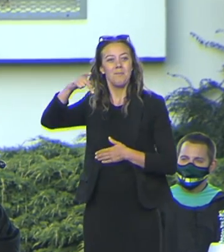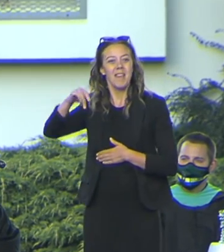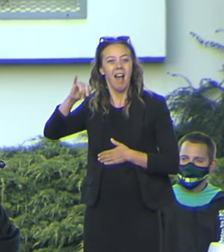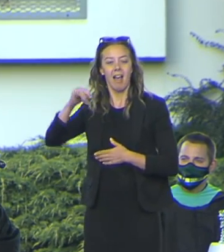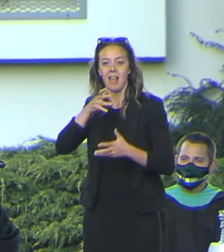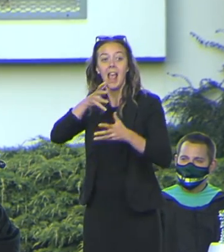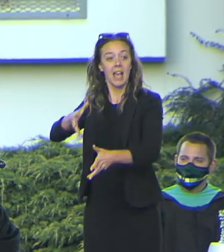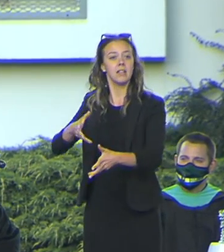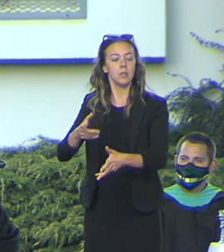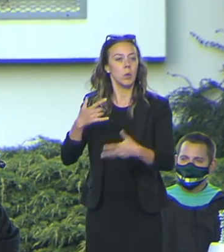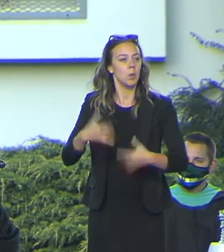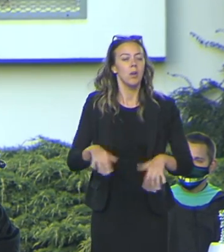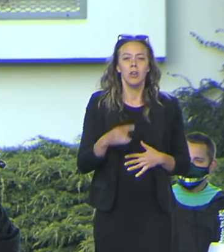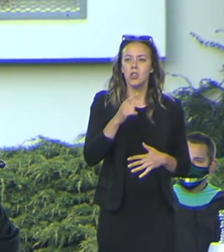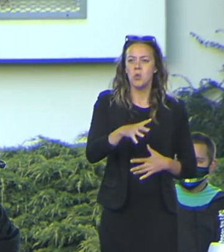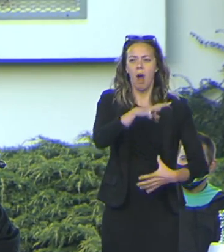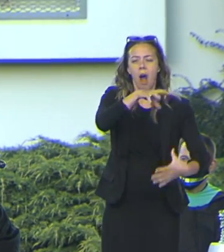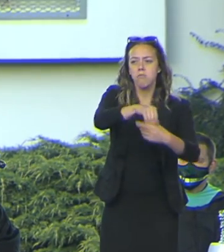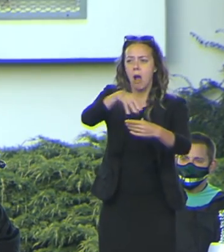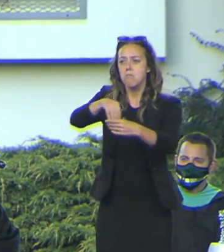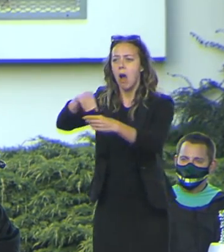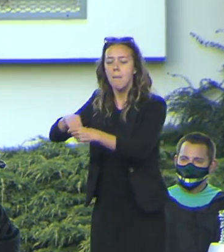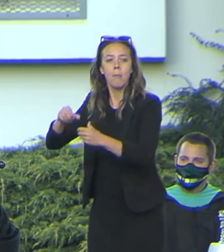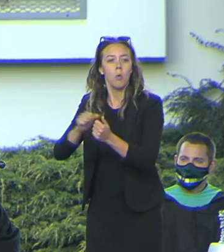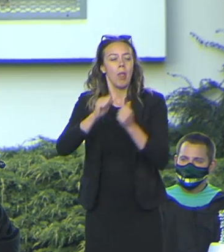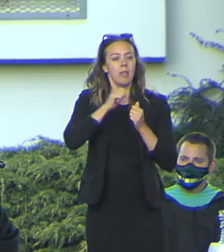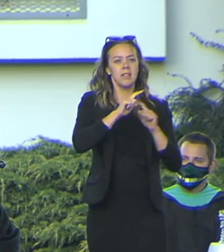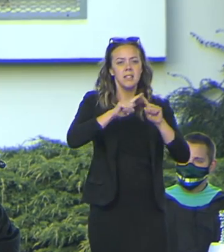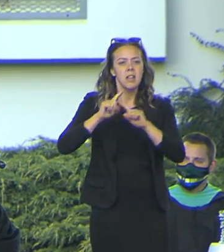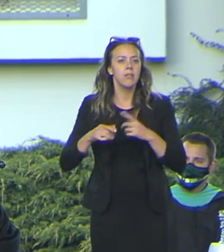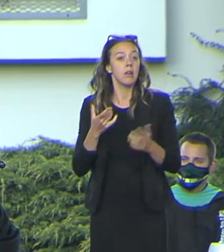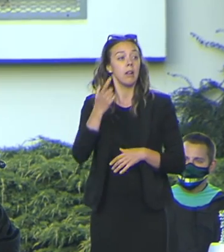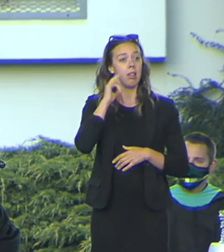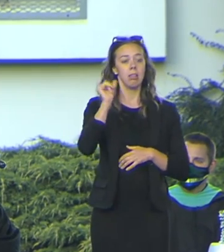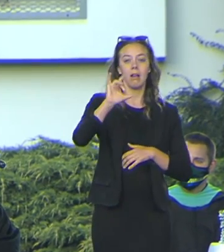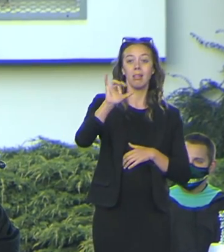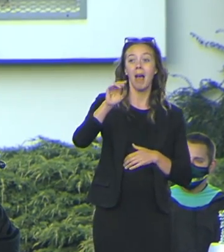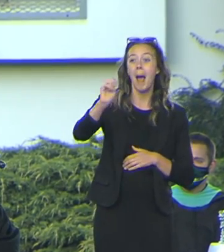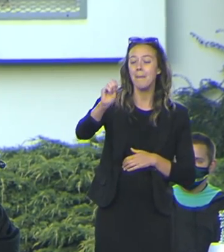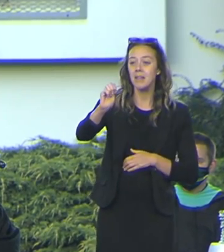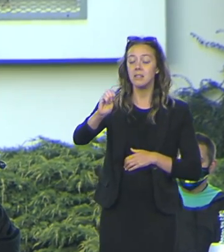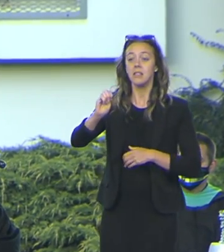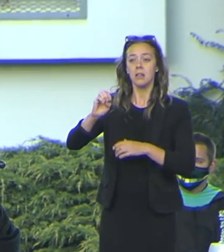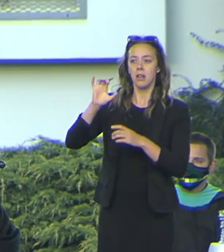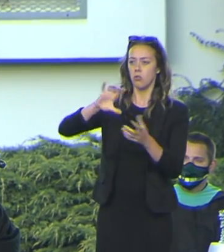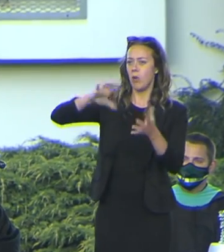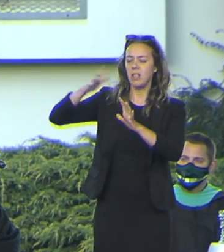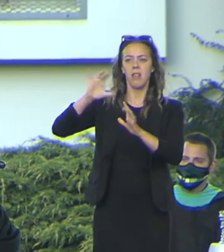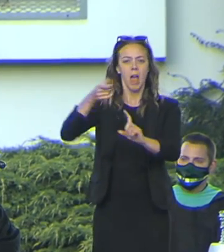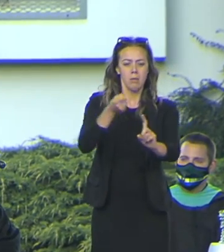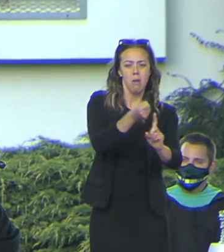You were engaged with how the climate crisis disproportionately impacts BIPOC and immigrant communities.